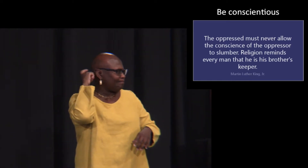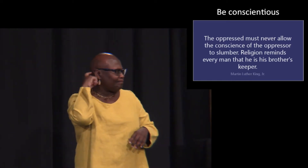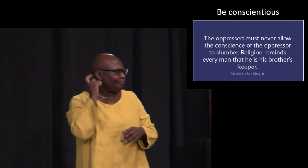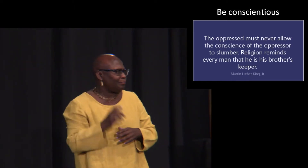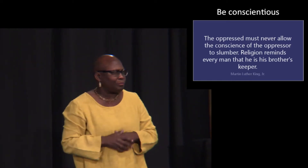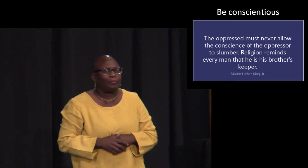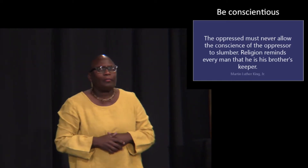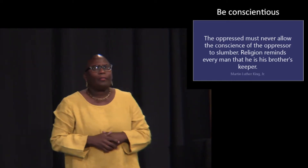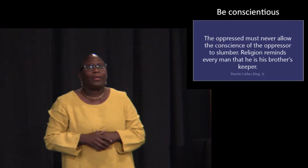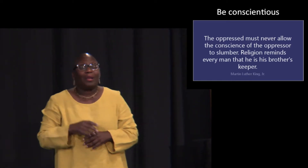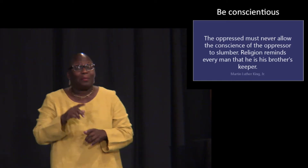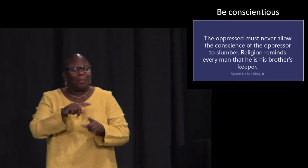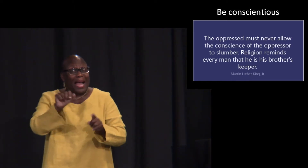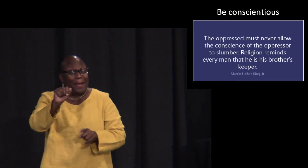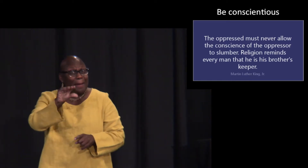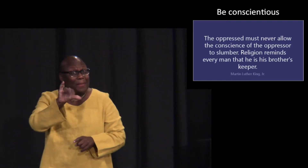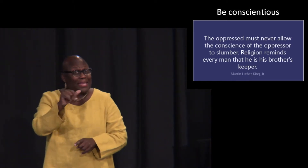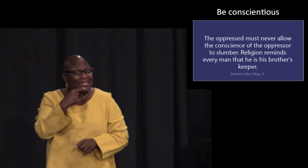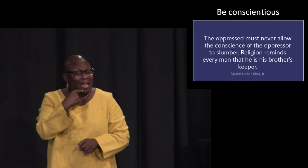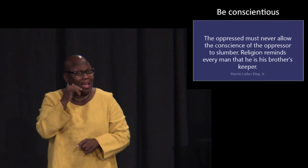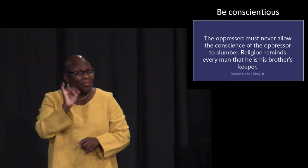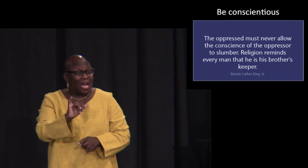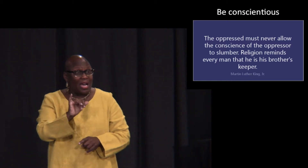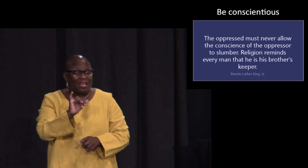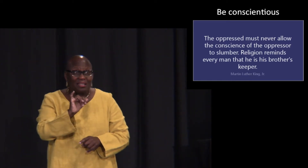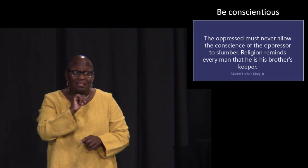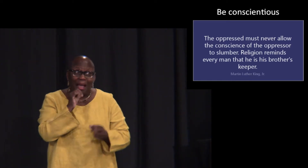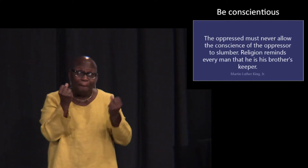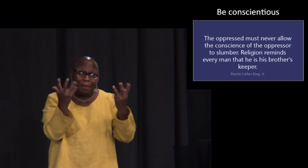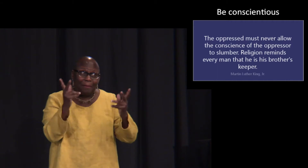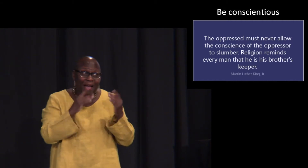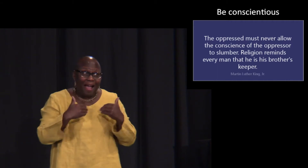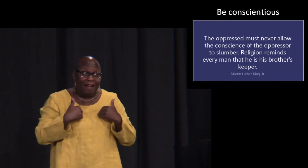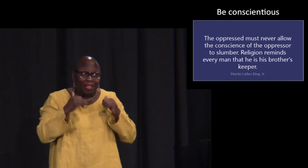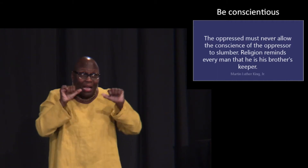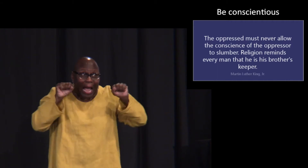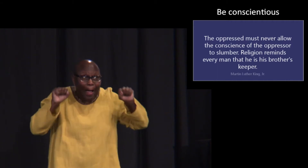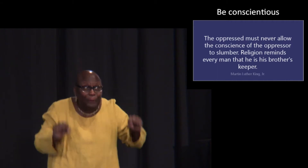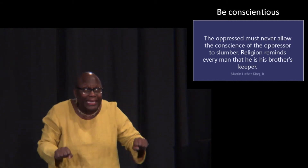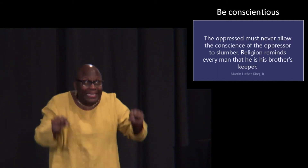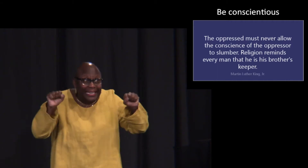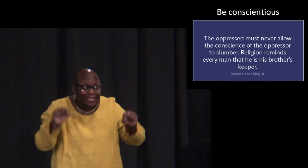It is about attending to your moral compass in your thinking, sensitivity and